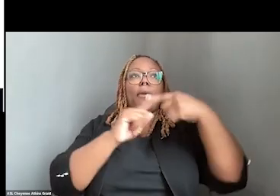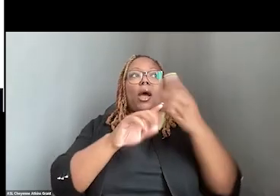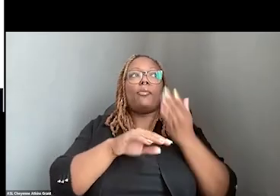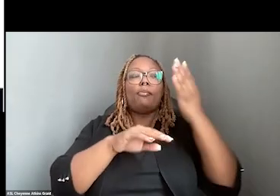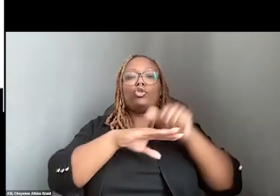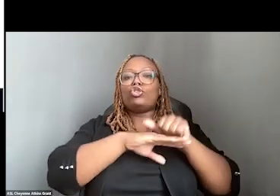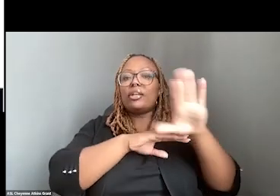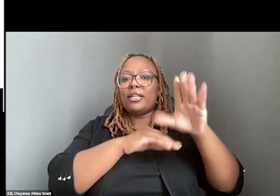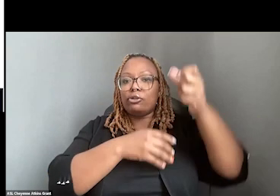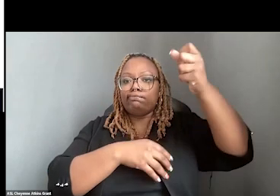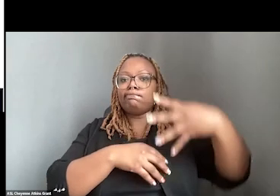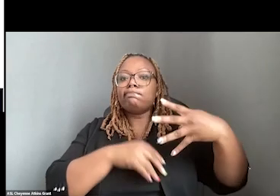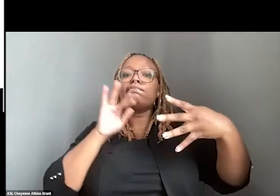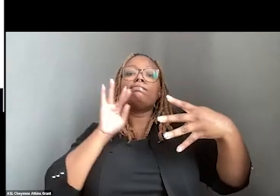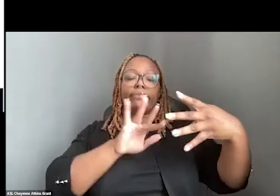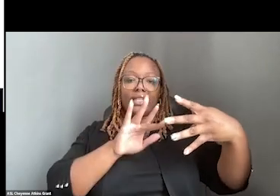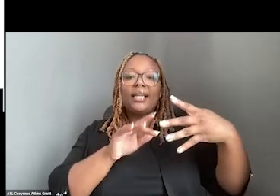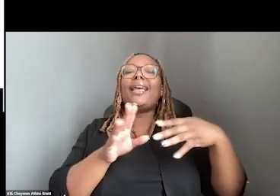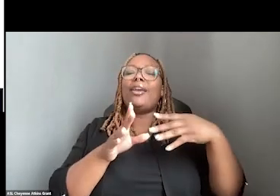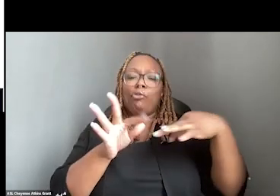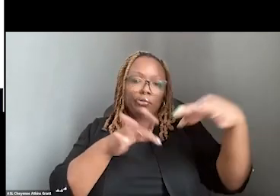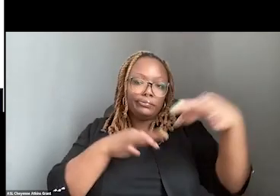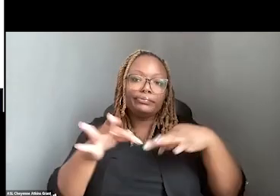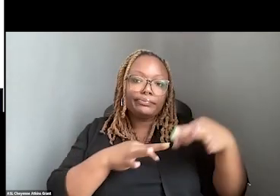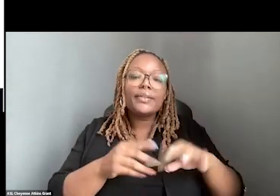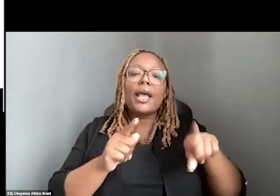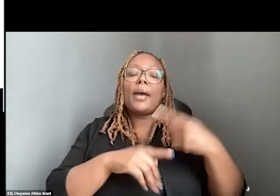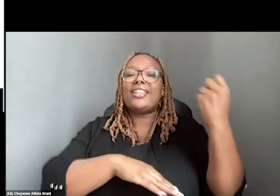You'll have links to the FastLane system decommissioning site. It's pretty long.